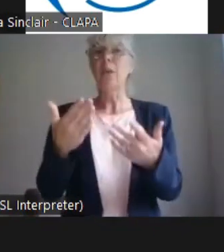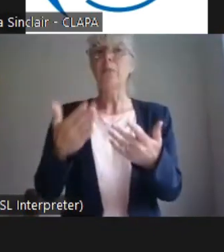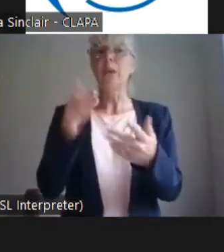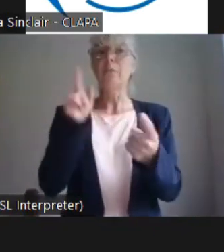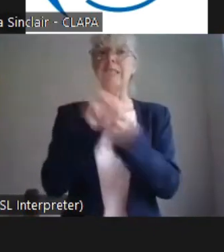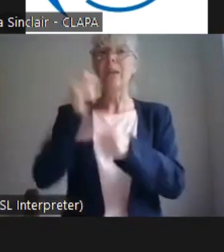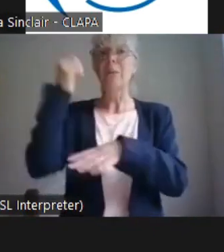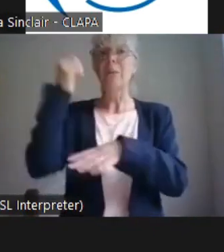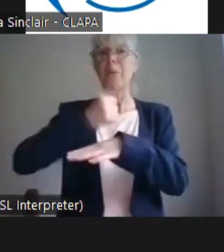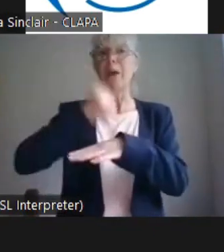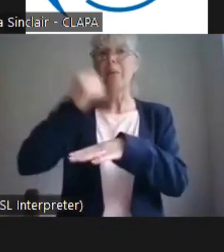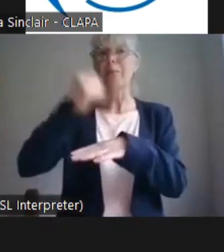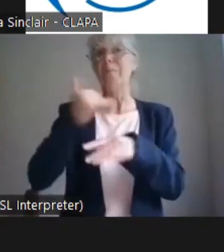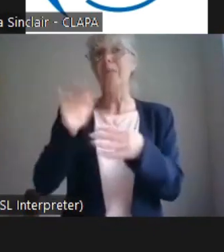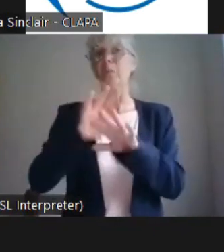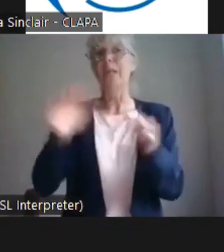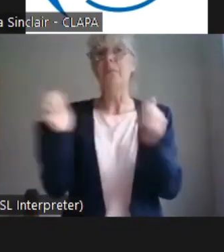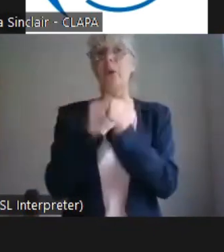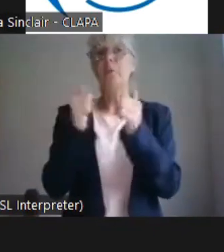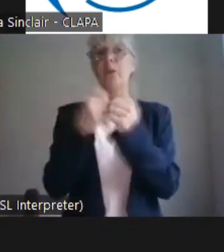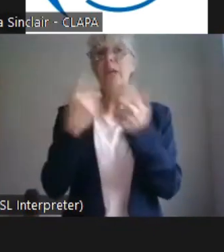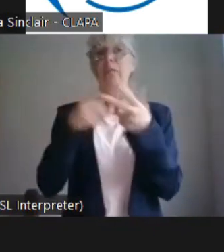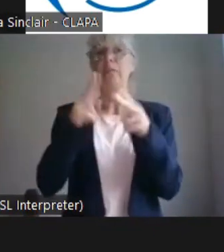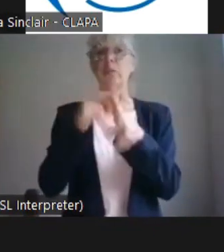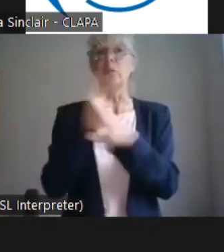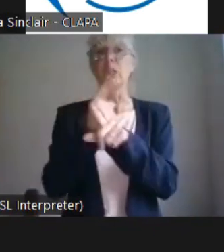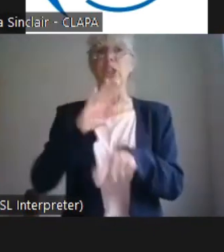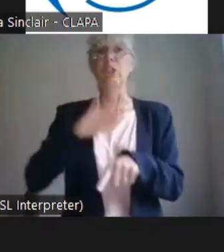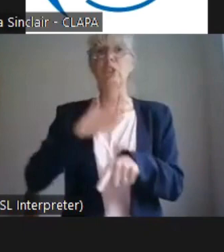the moment are meeting up in pubs and that may not be appropriate if you're talking children